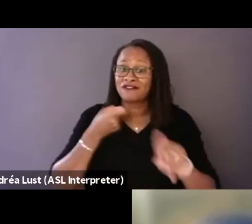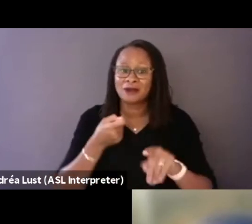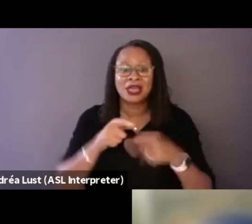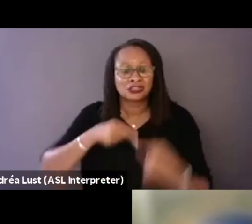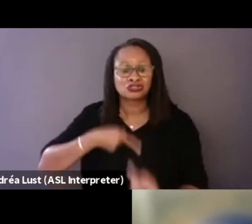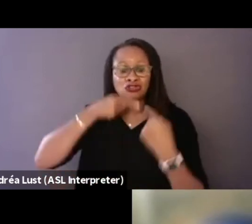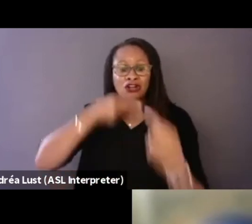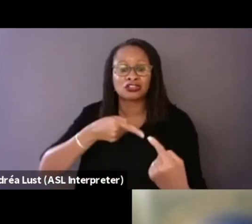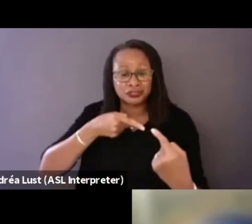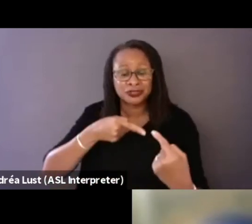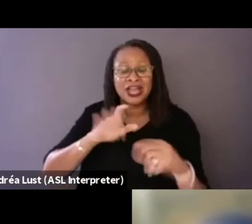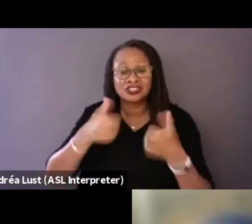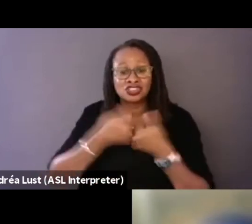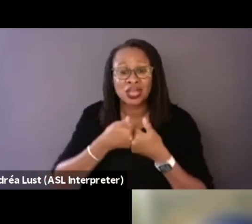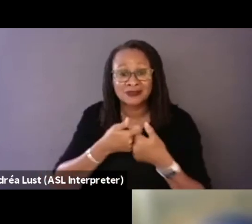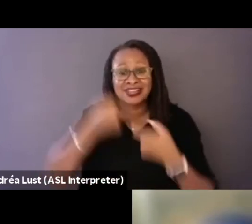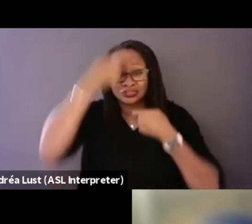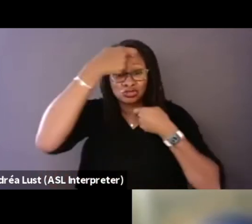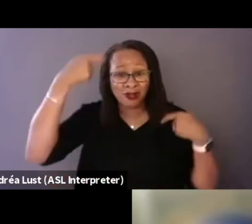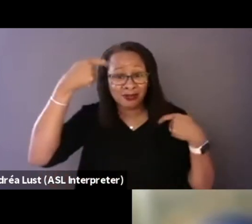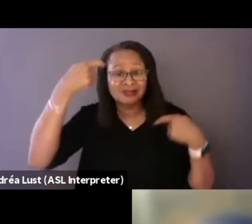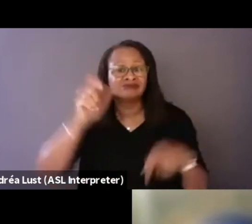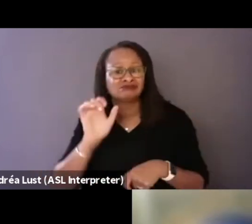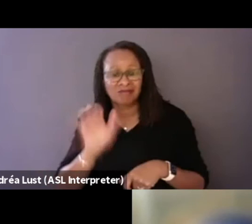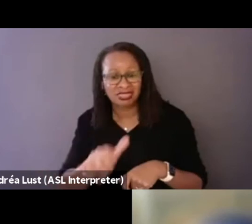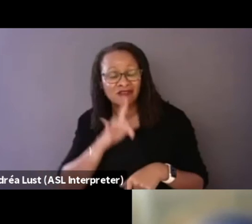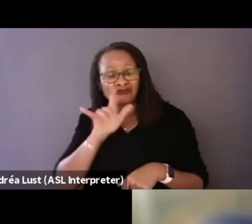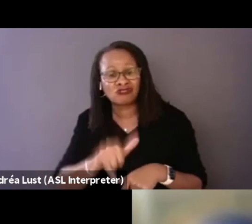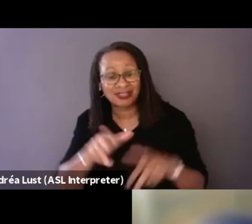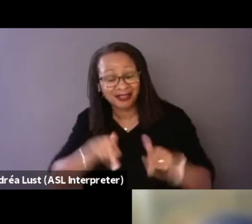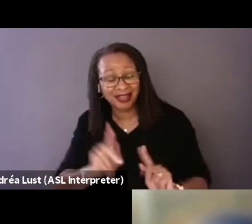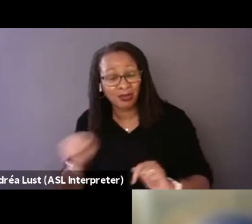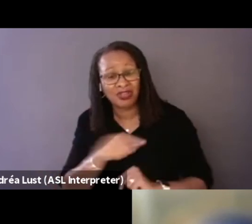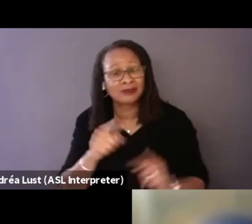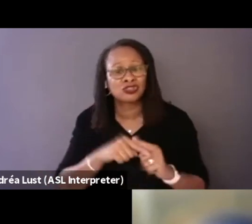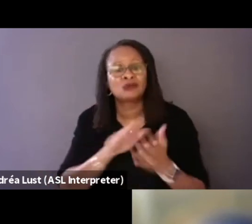and these challenges, and these trauma that really allow them to be the leaders that they are.